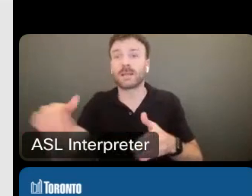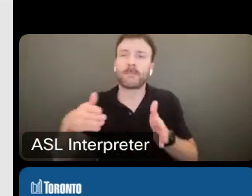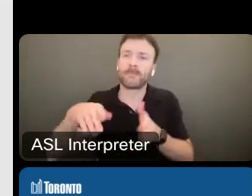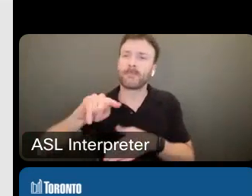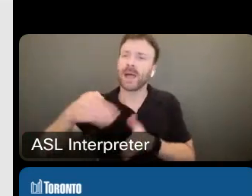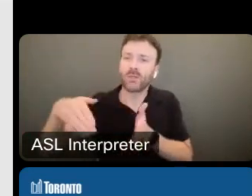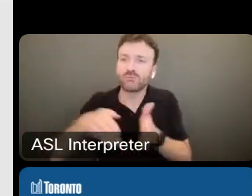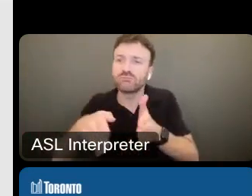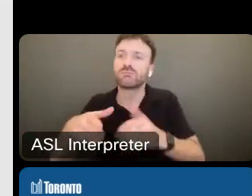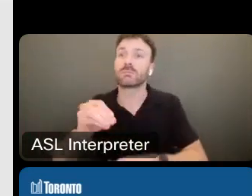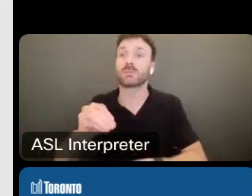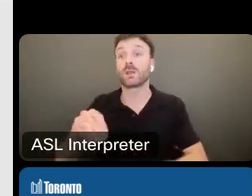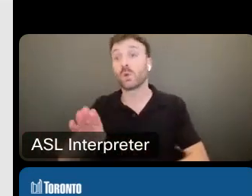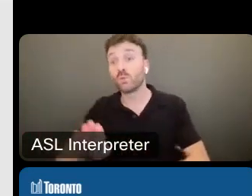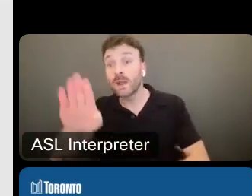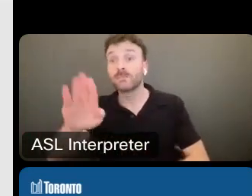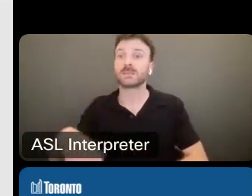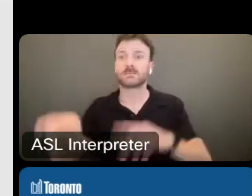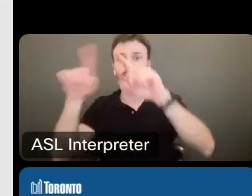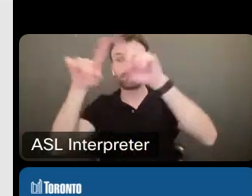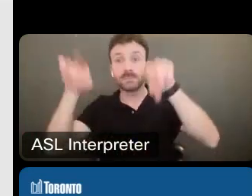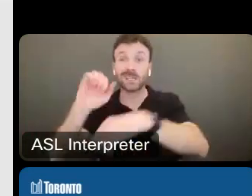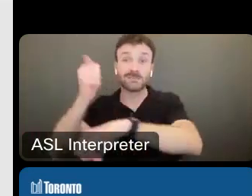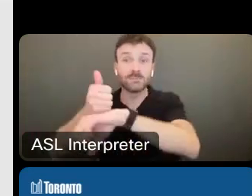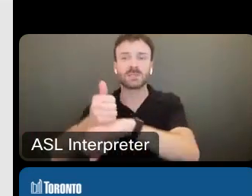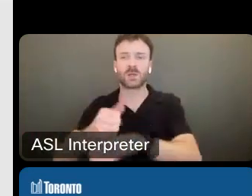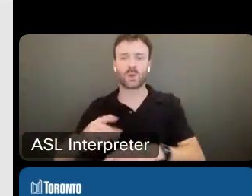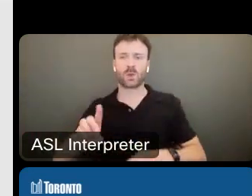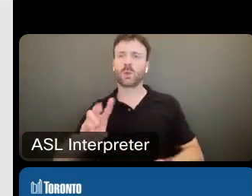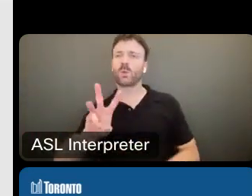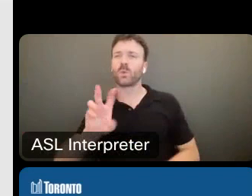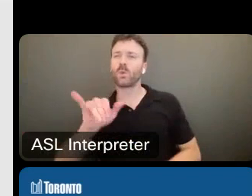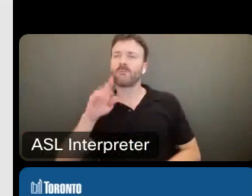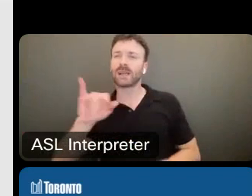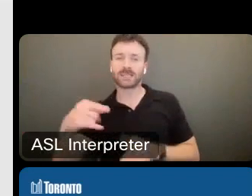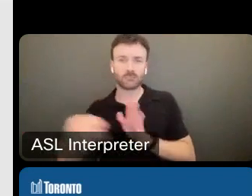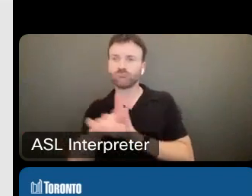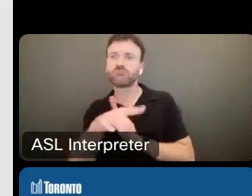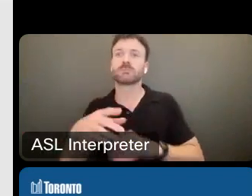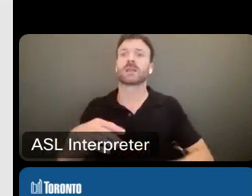ramps, signage, wayfinding, and enforcement protocol for non-compliance.